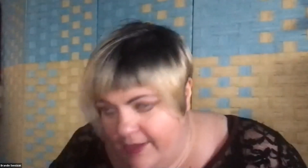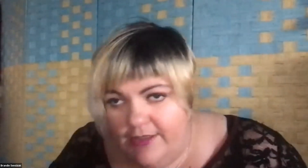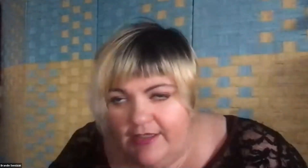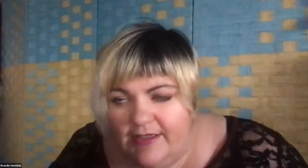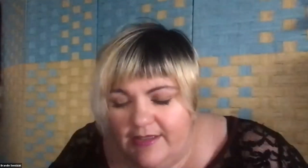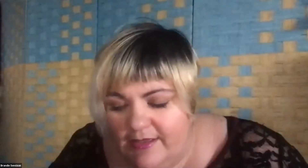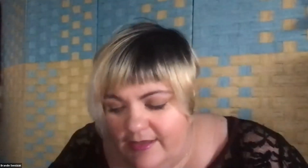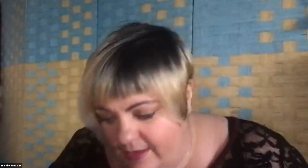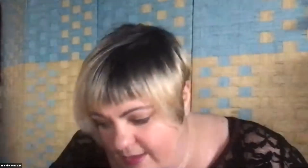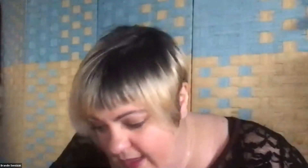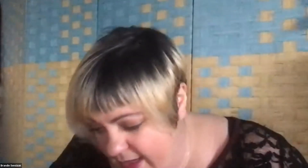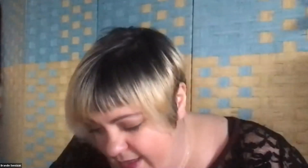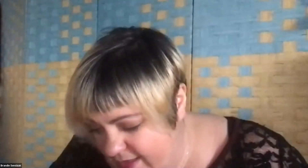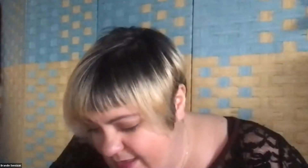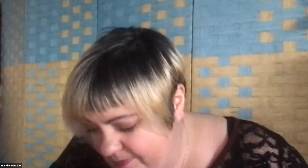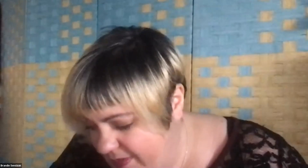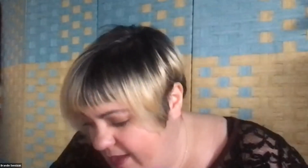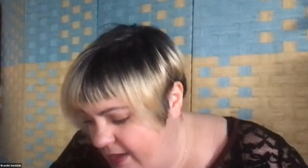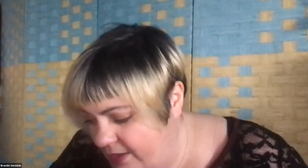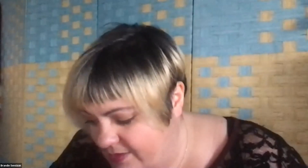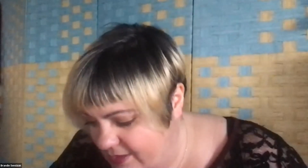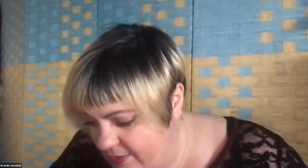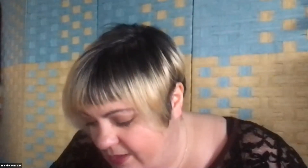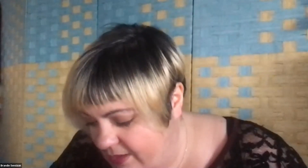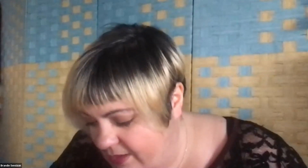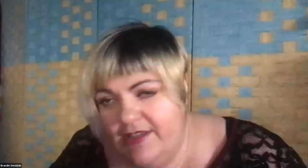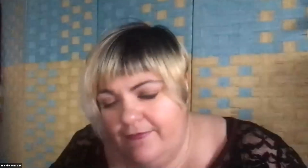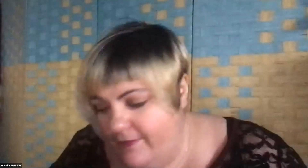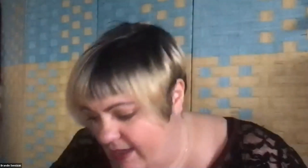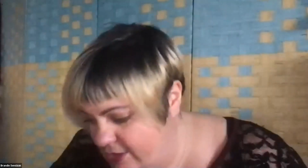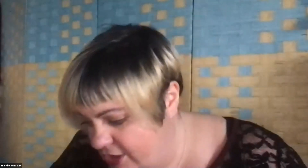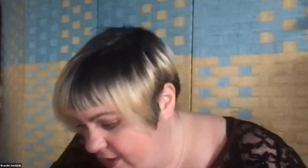and resources